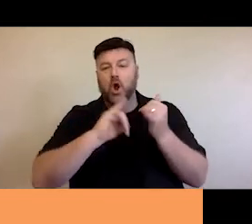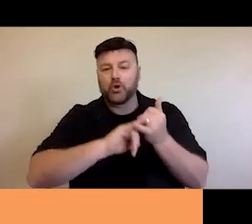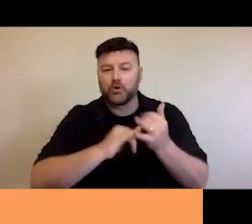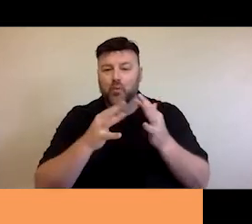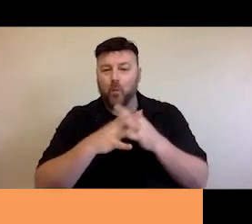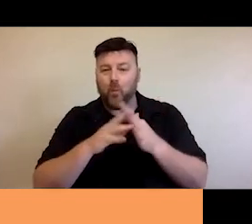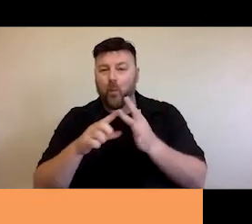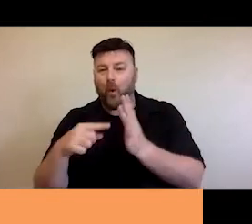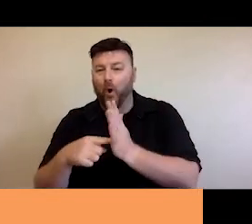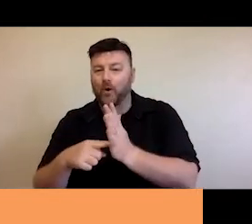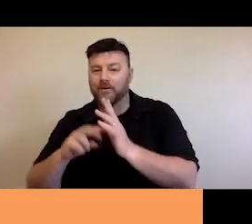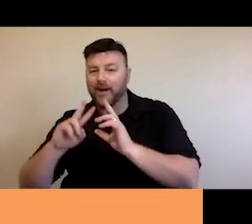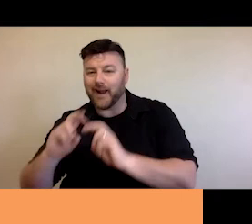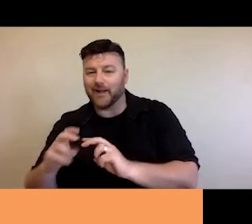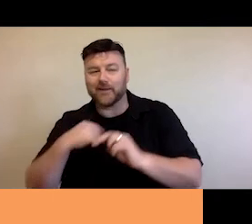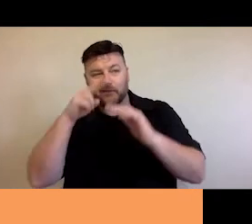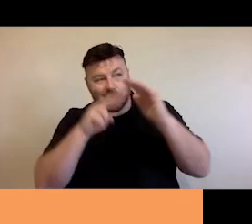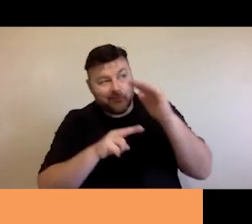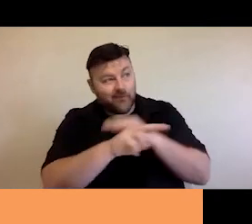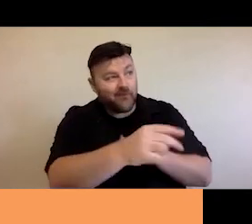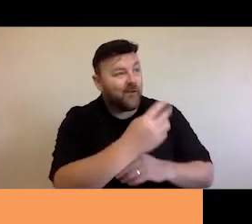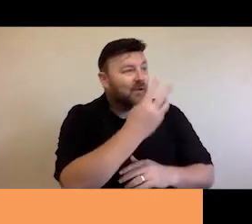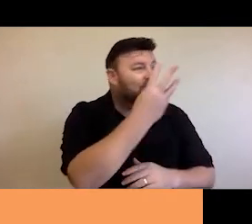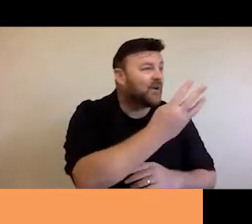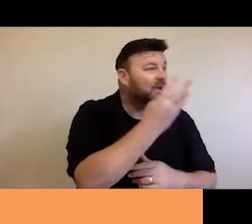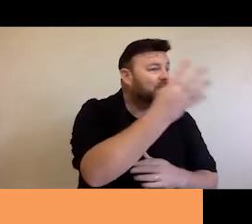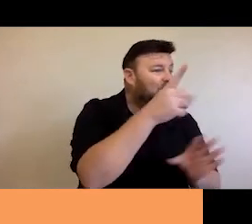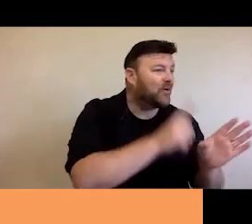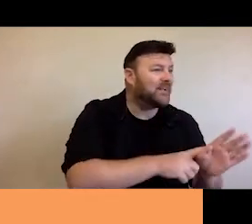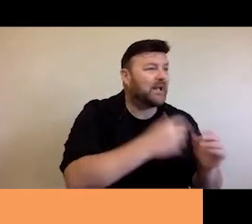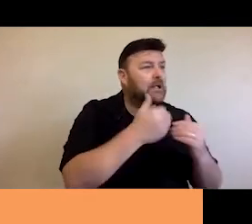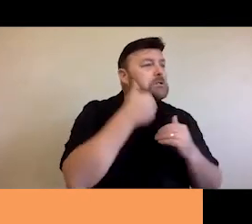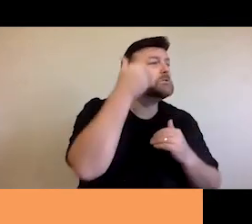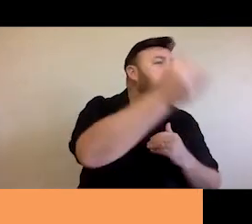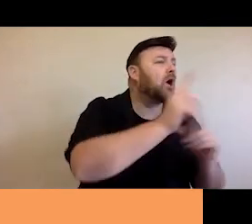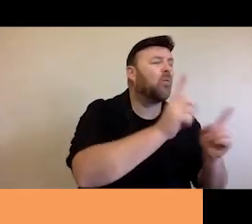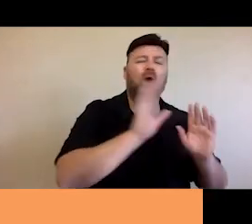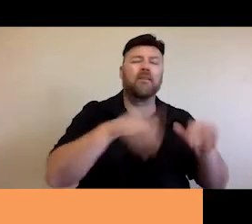the world in 3-4 years' time. We forget all of that All those strategic planning tools,